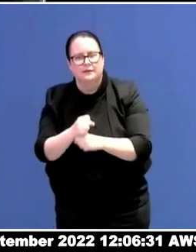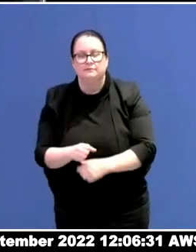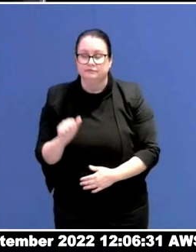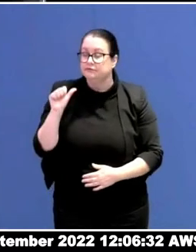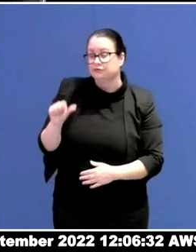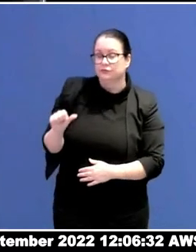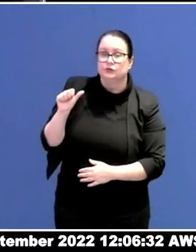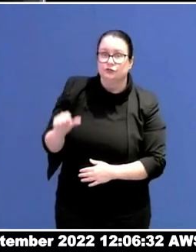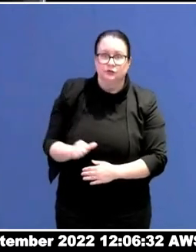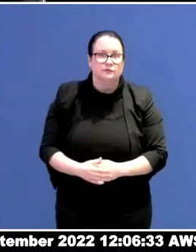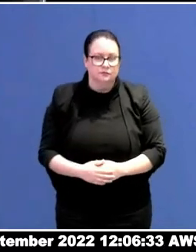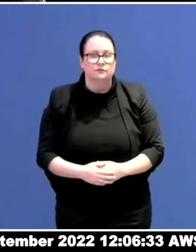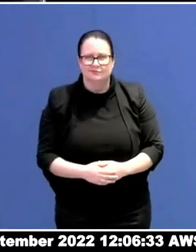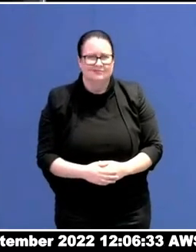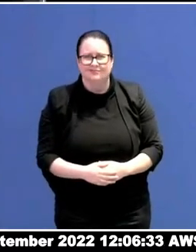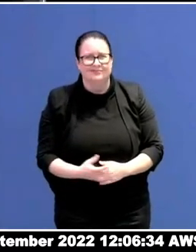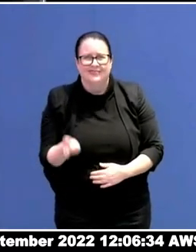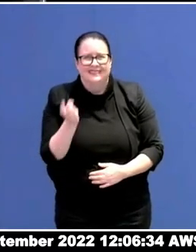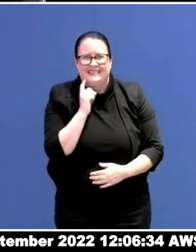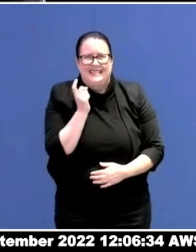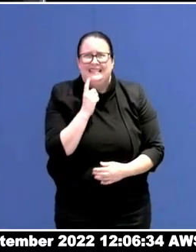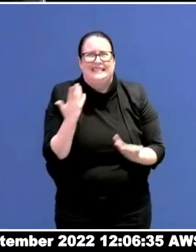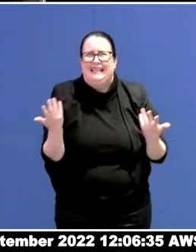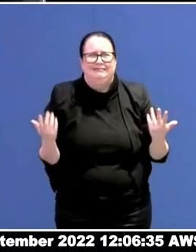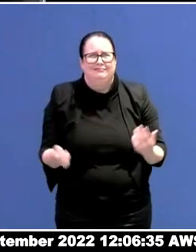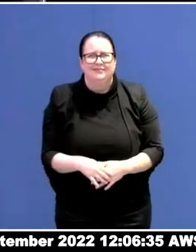It's basically a no-brainer in terms of providing that support and love to people